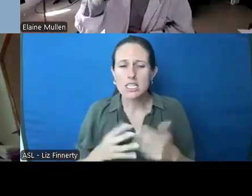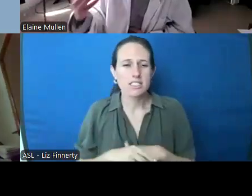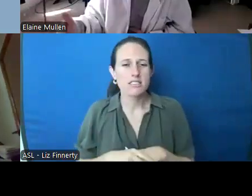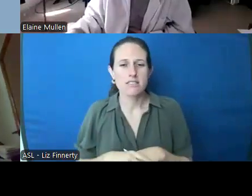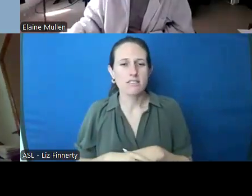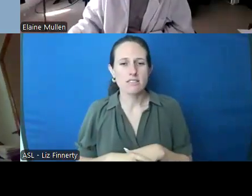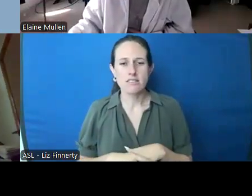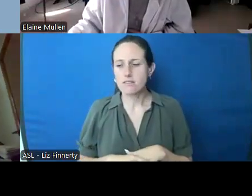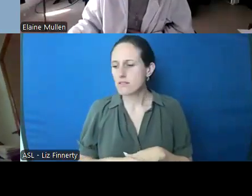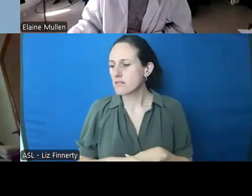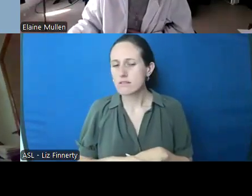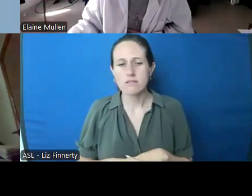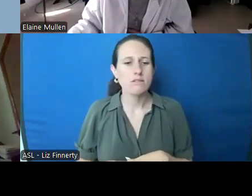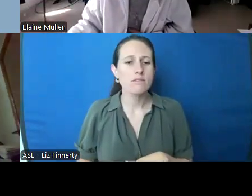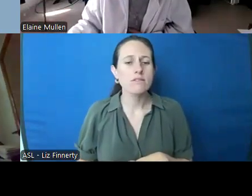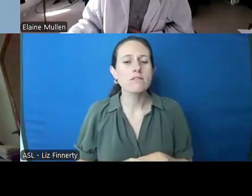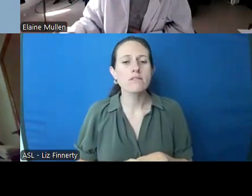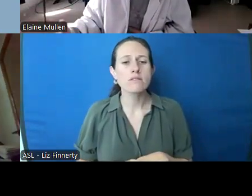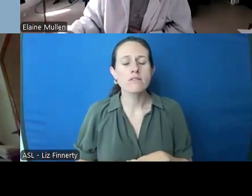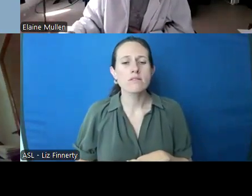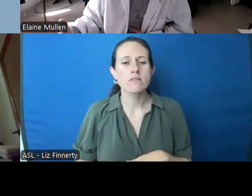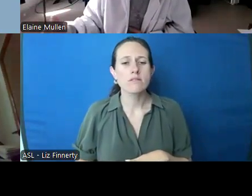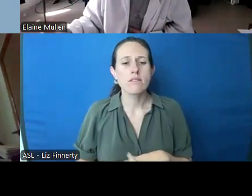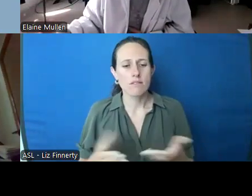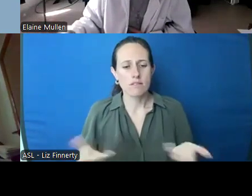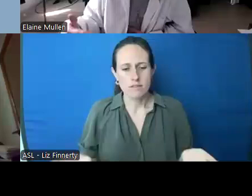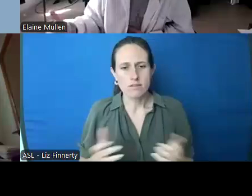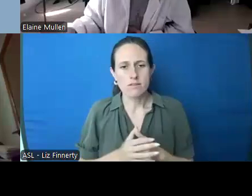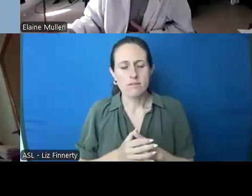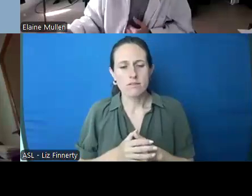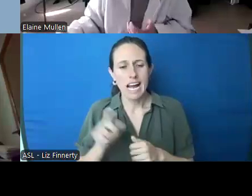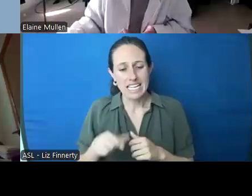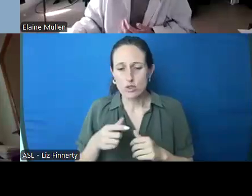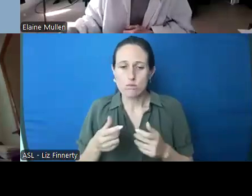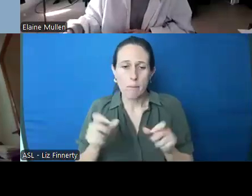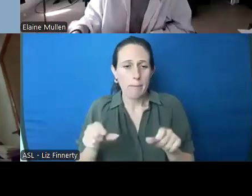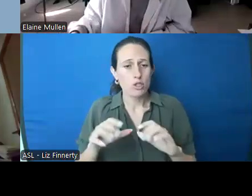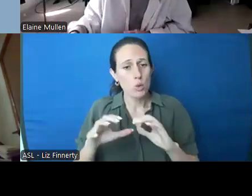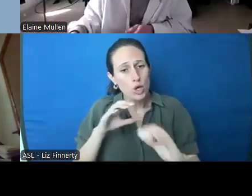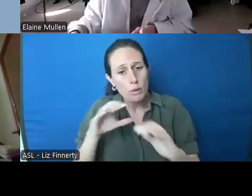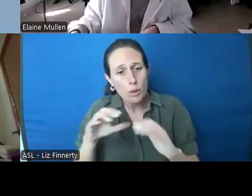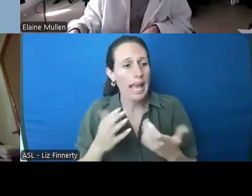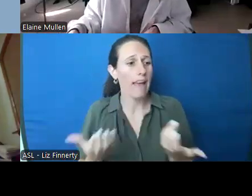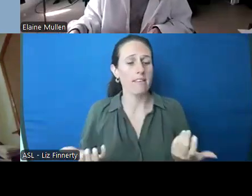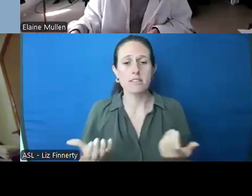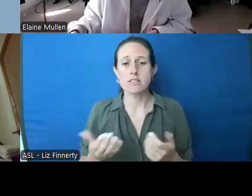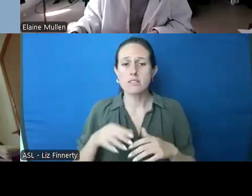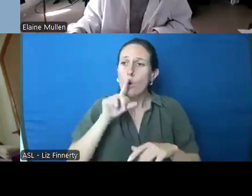my doctors and my treatment teams, and my providers, I need to be able to communicate and even order food and so on and so